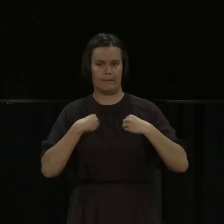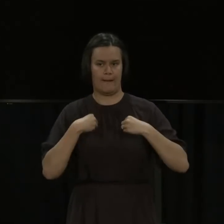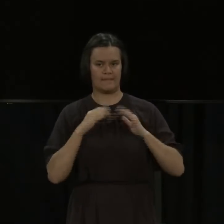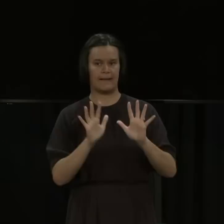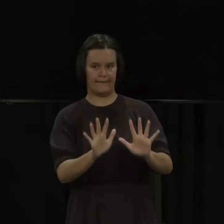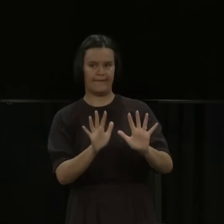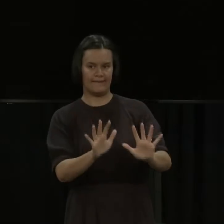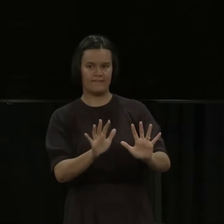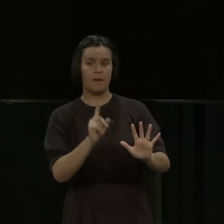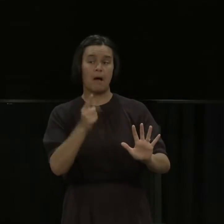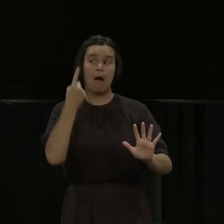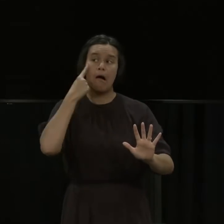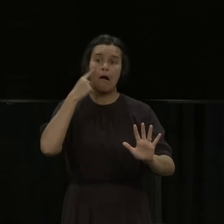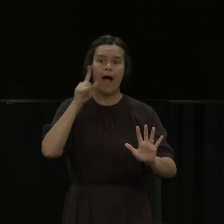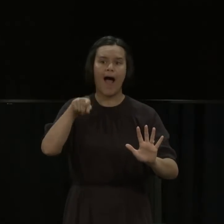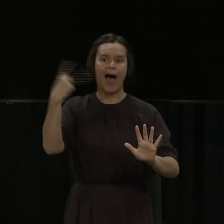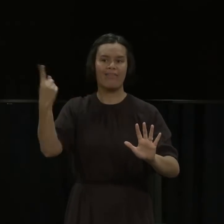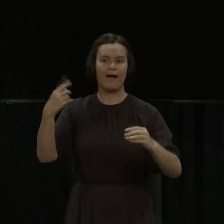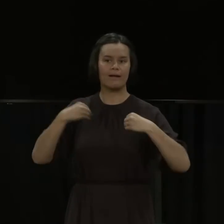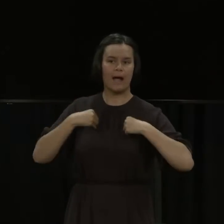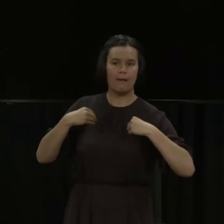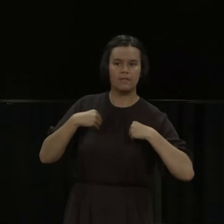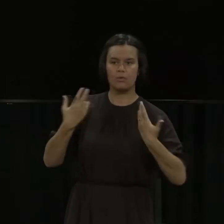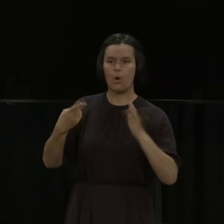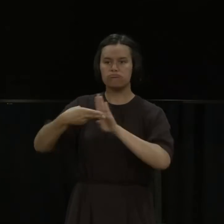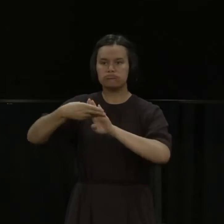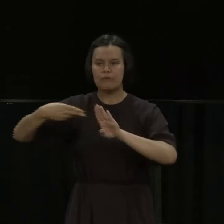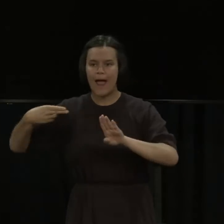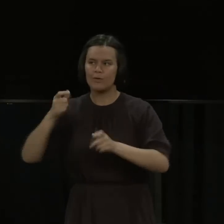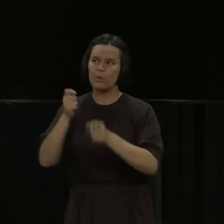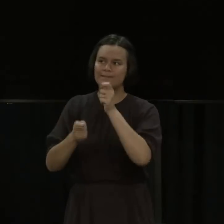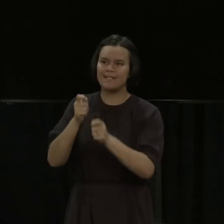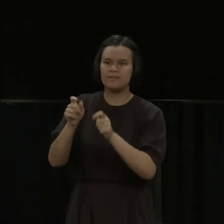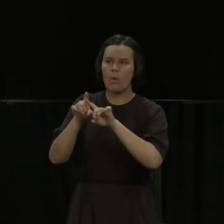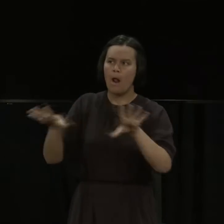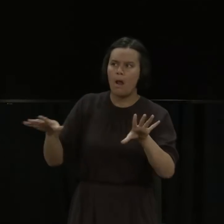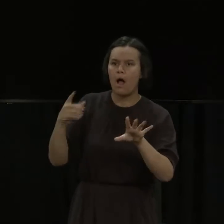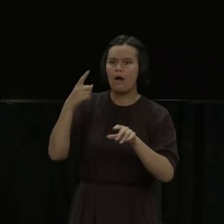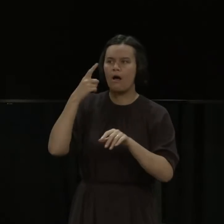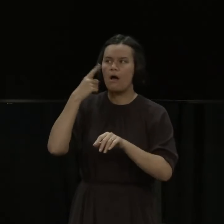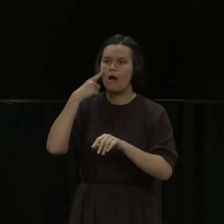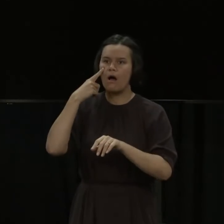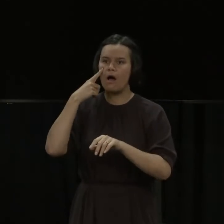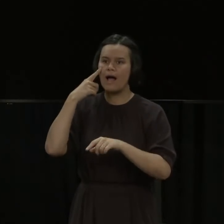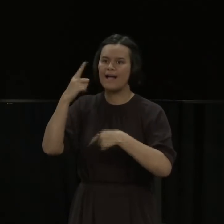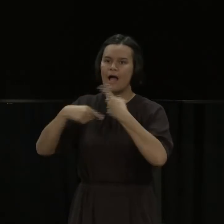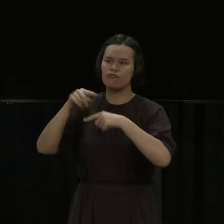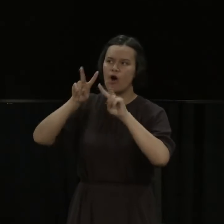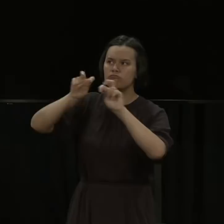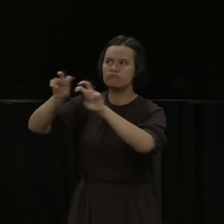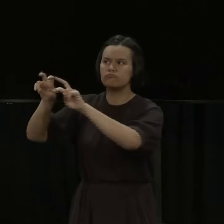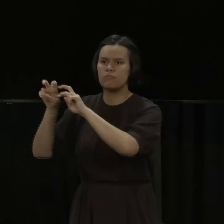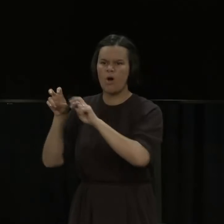time being but at the moment, we have a process for getting further advice on brands or